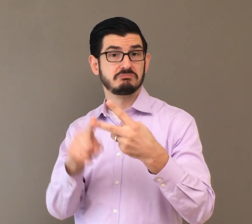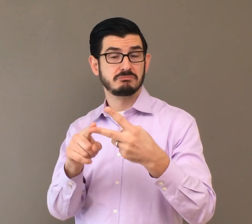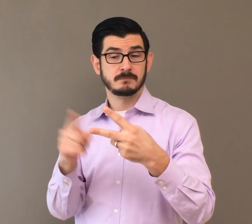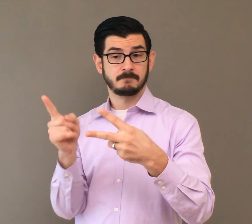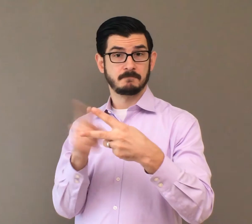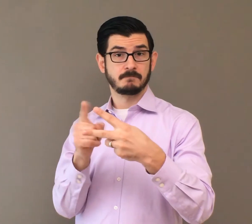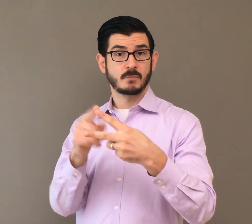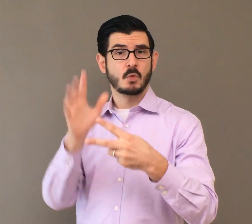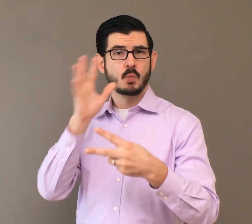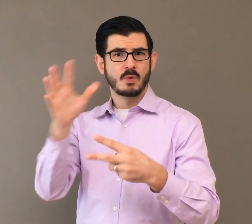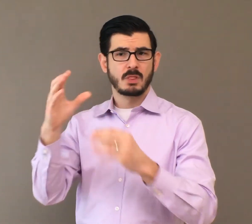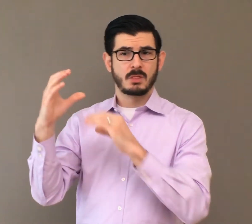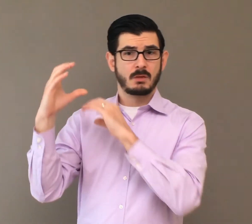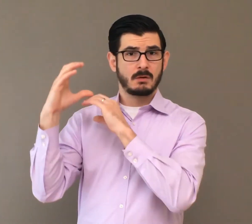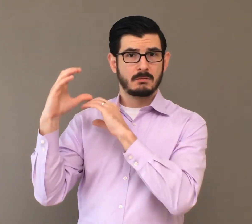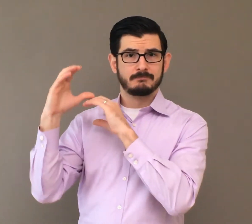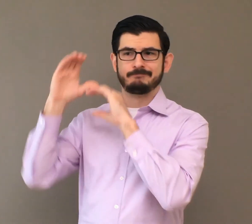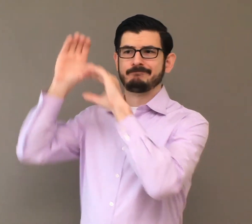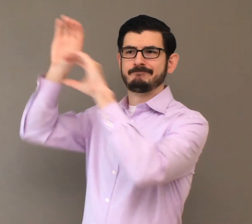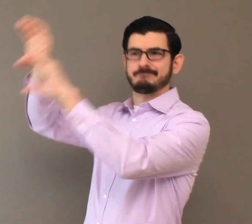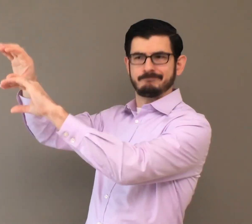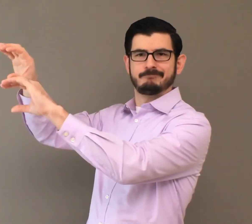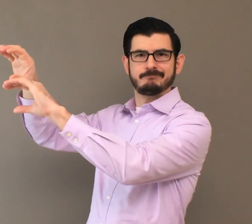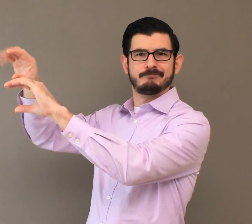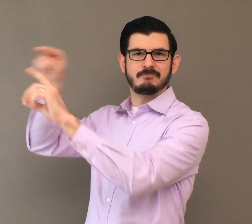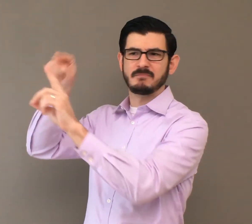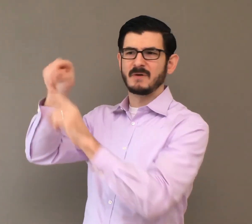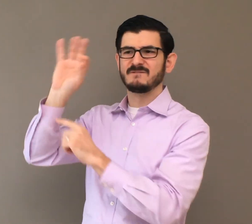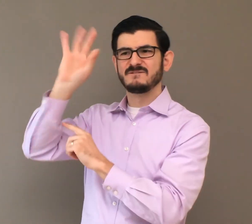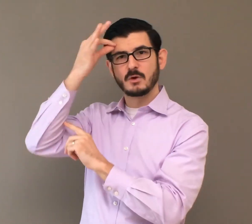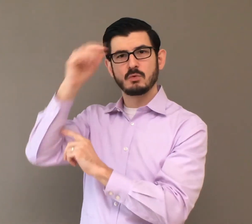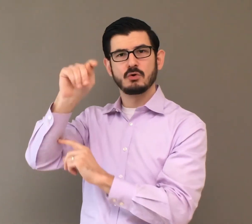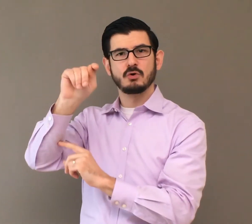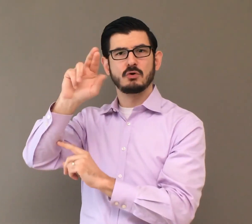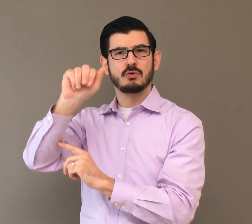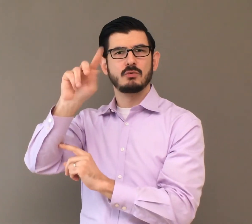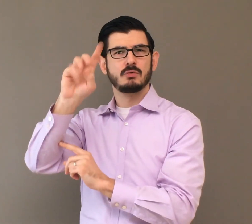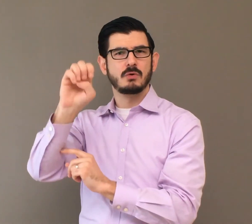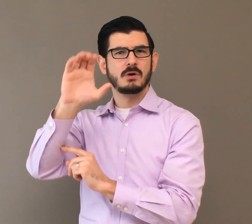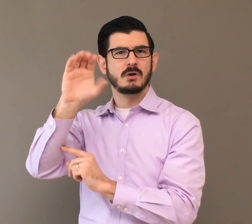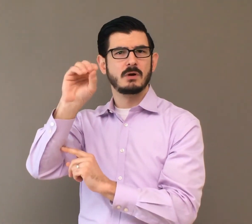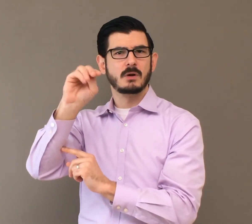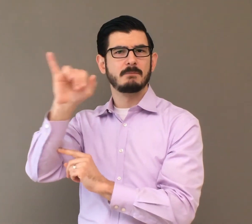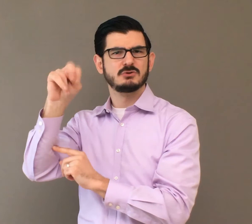The first is a change in responsibility, whereby the Federal Trade Commission, or FTC, will